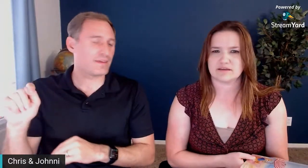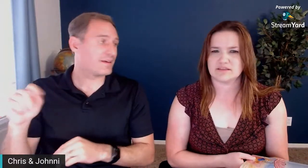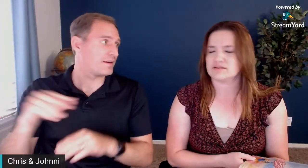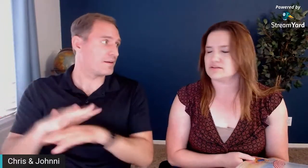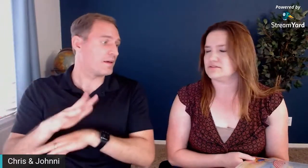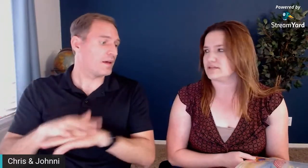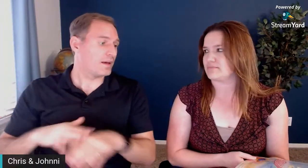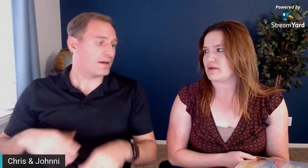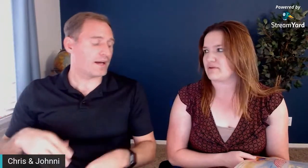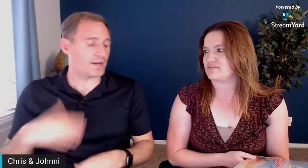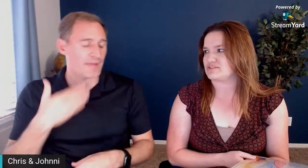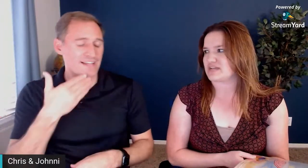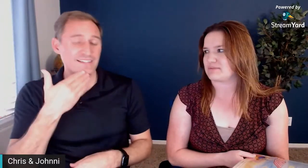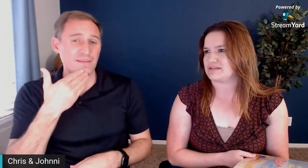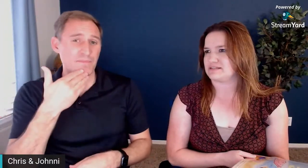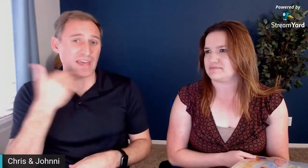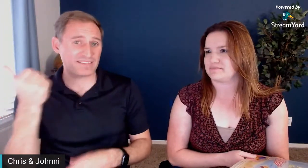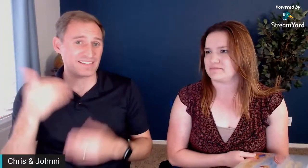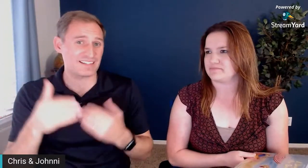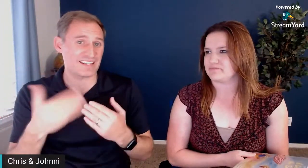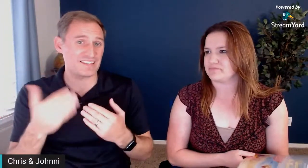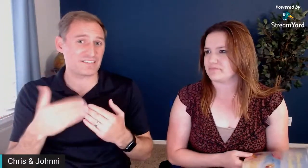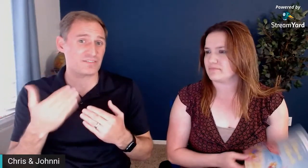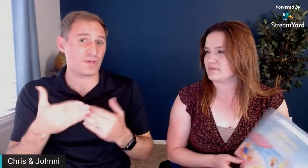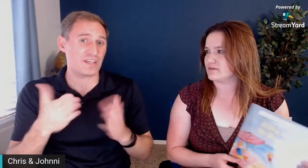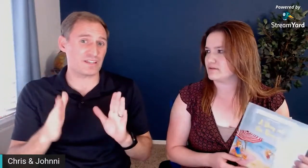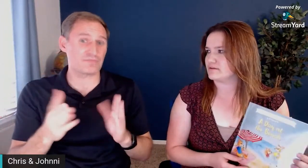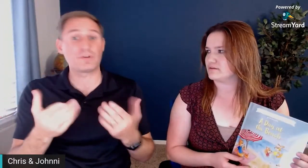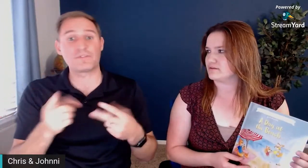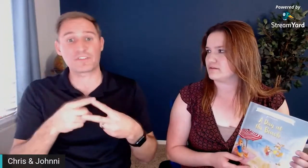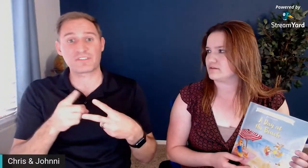i think you can look it up that way actually the best and the easiest way is well first you